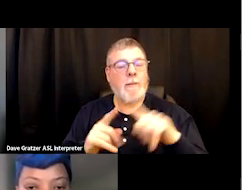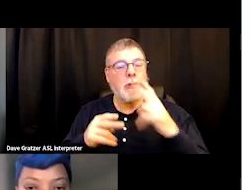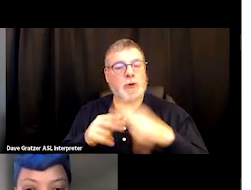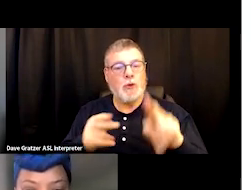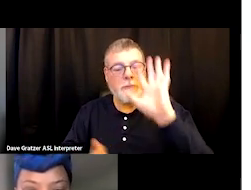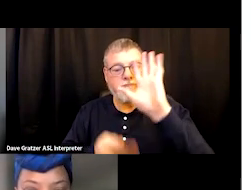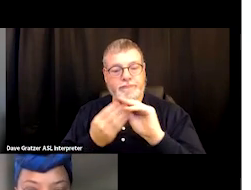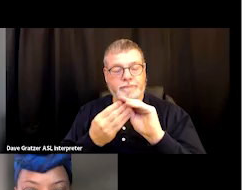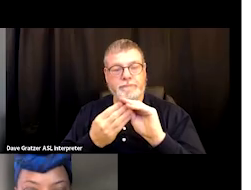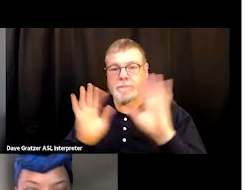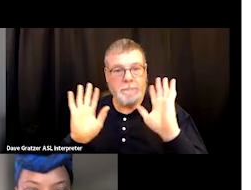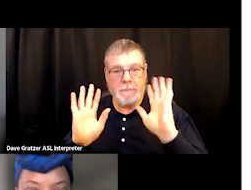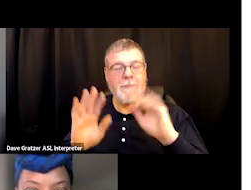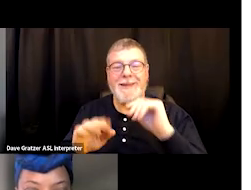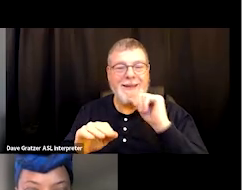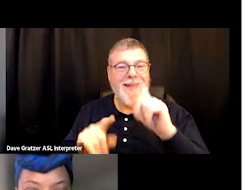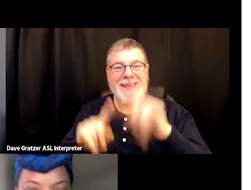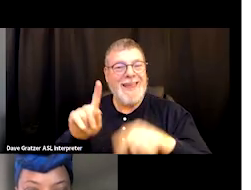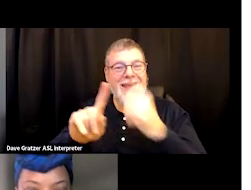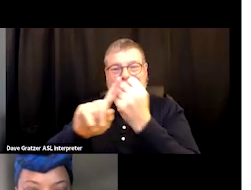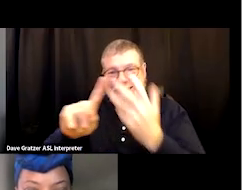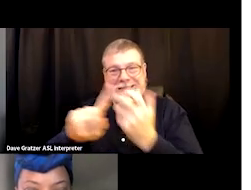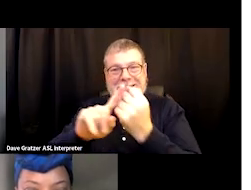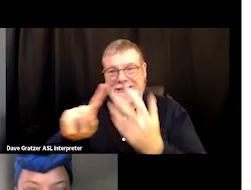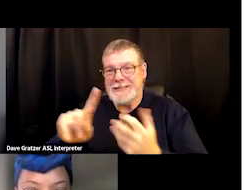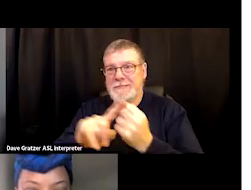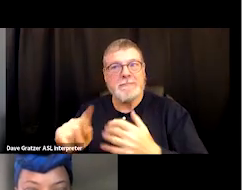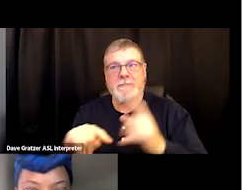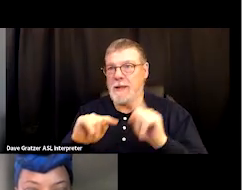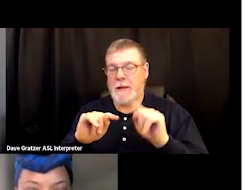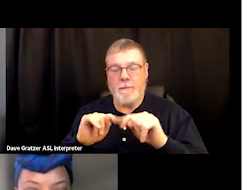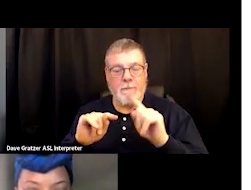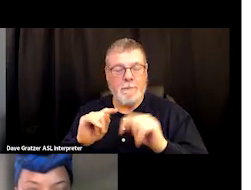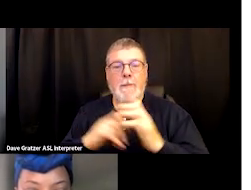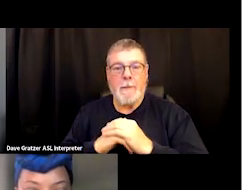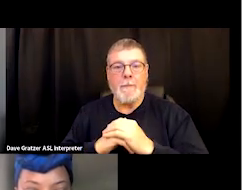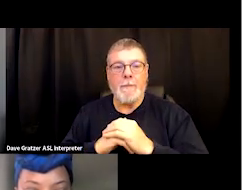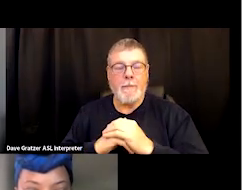and there's not as much room to include as much detail as you wanna include in the MSR.